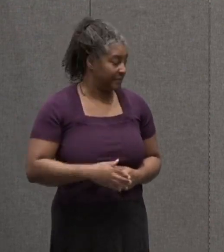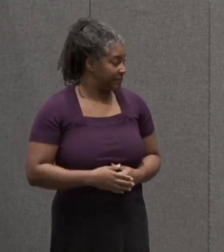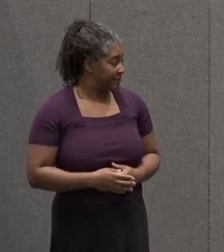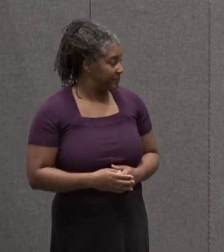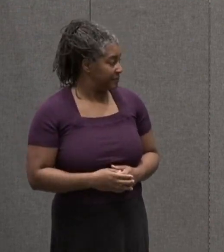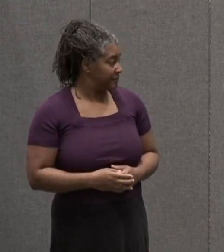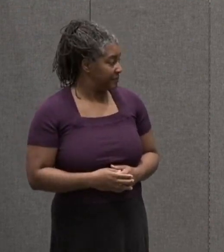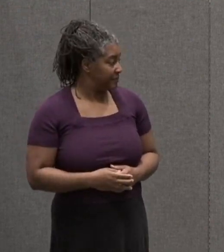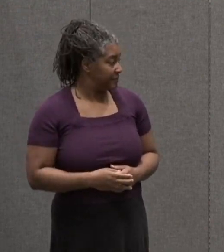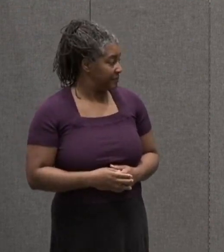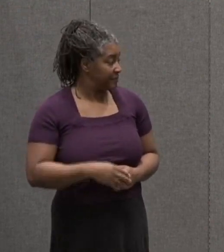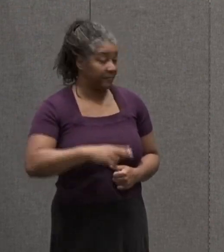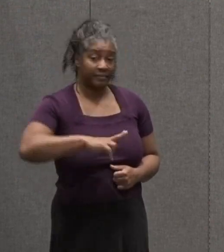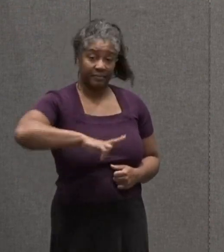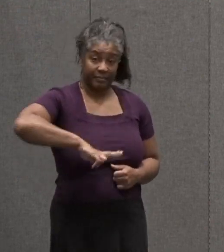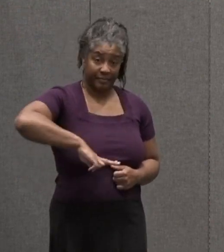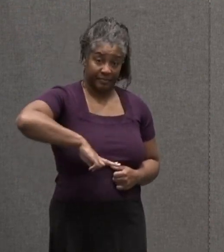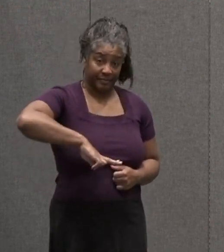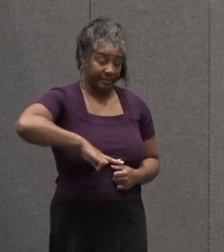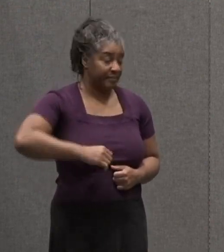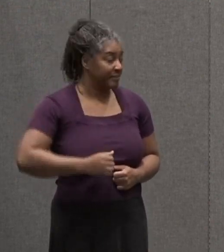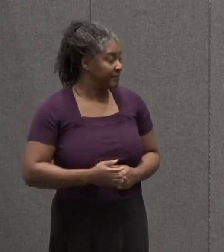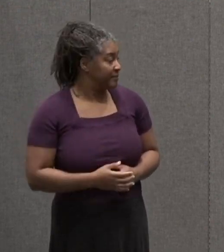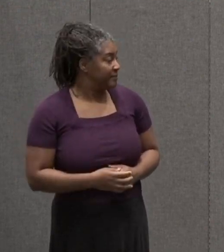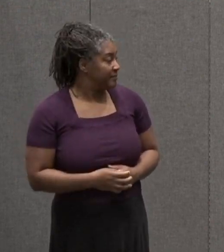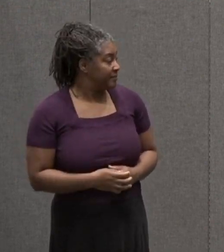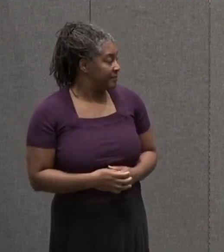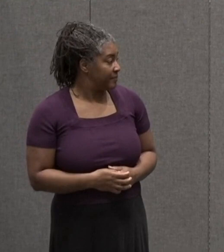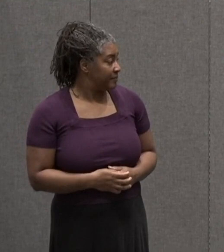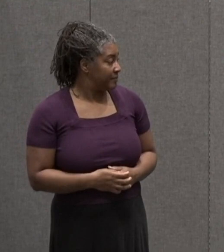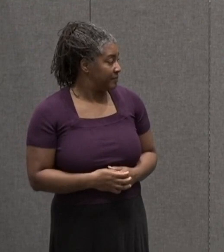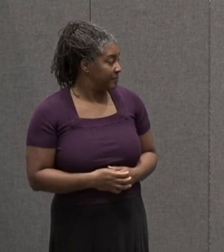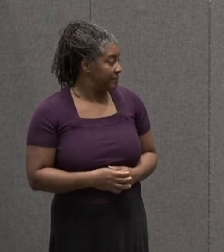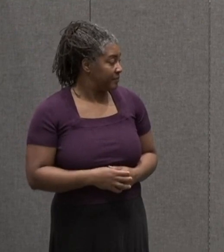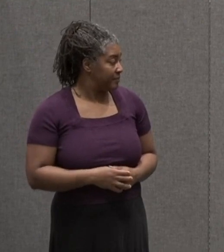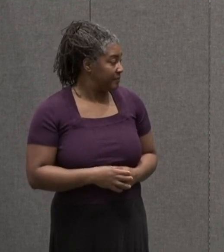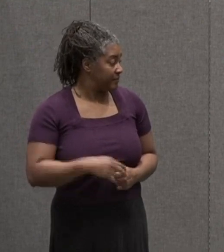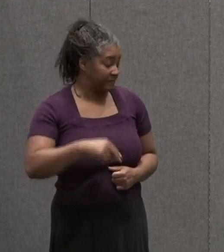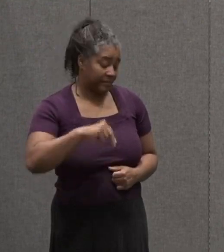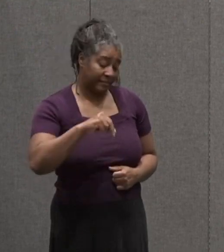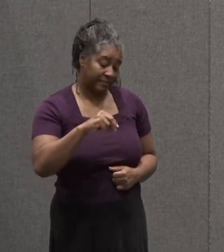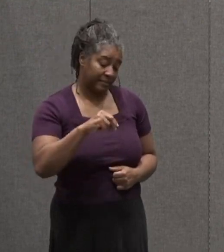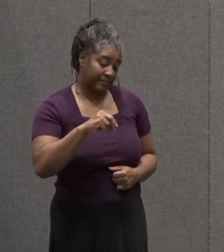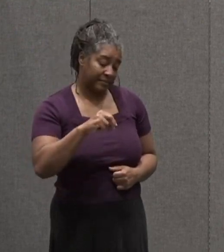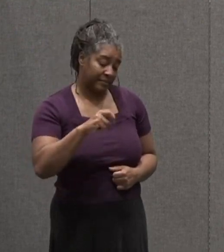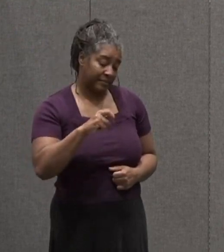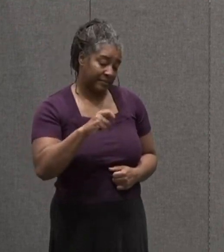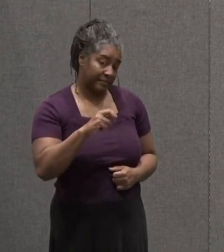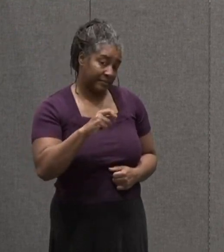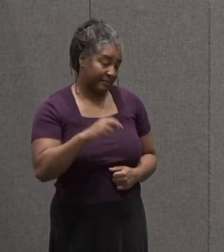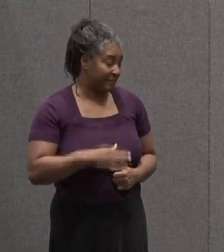Upward dog. Downward. (barks)